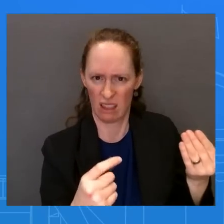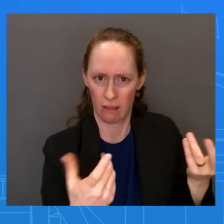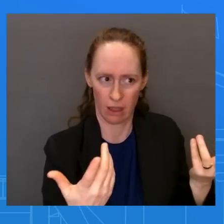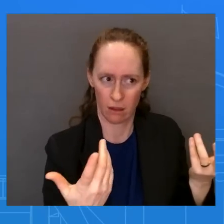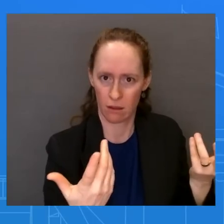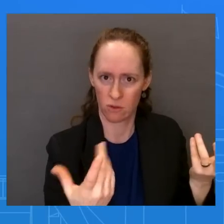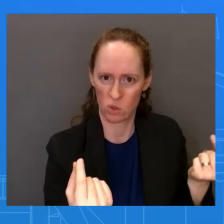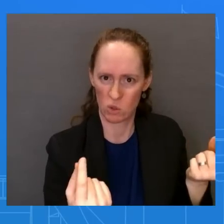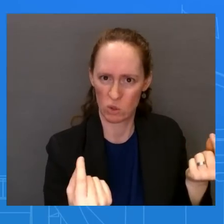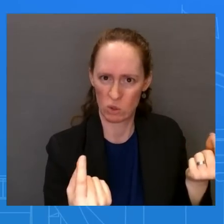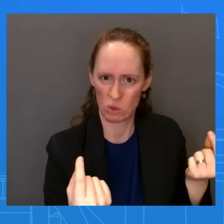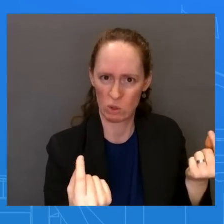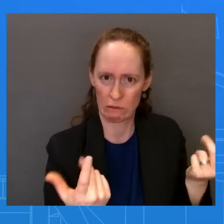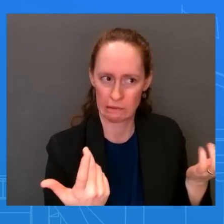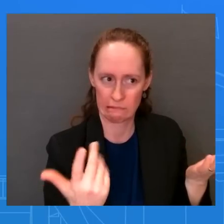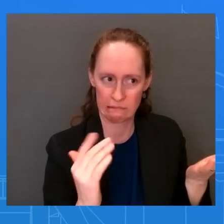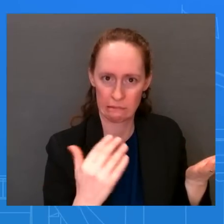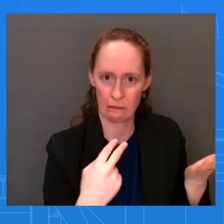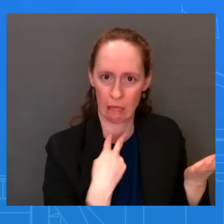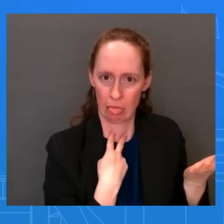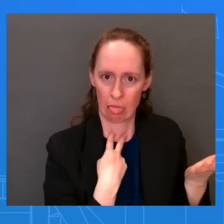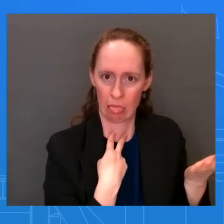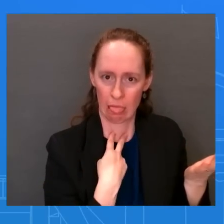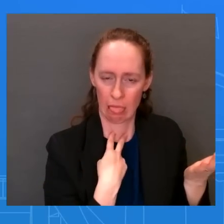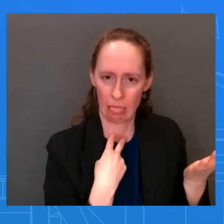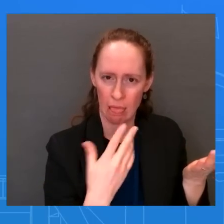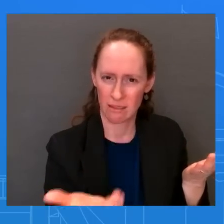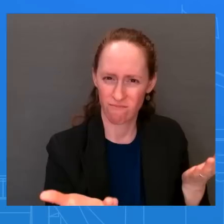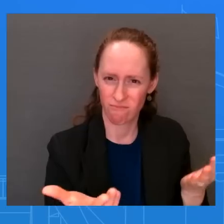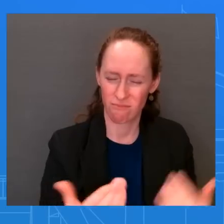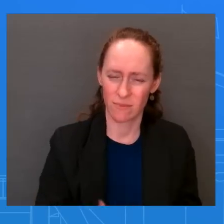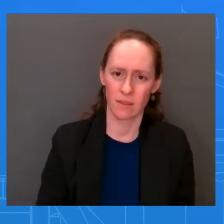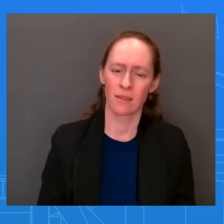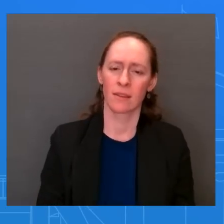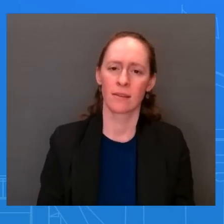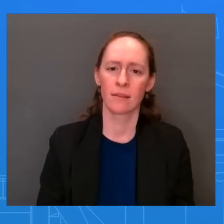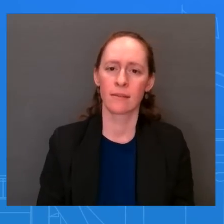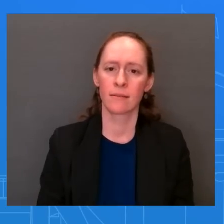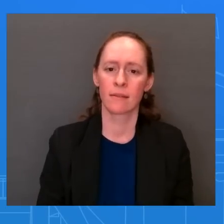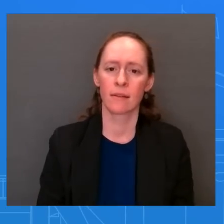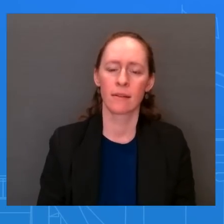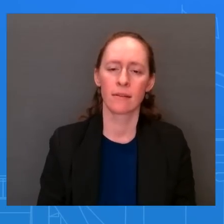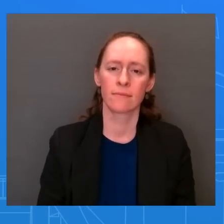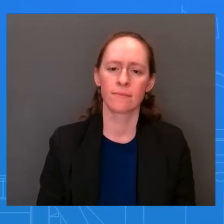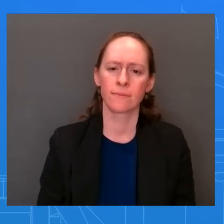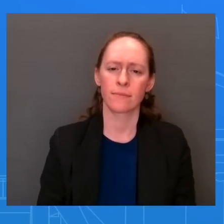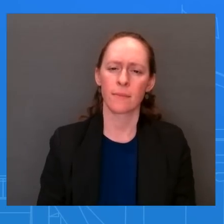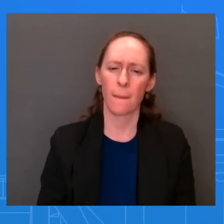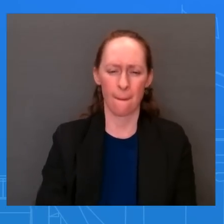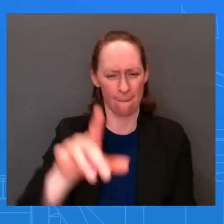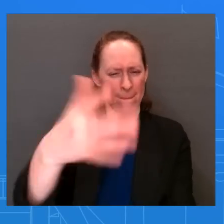When it comes to the U.S., we're in constant communication with Ukraine and will continue to provide them